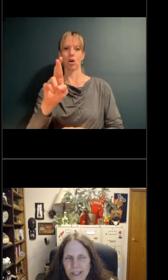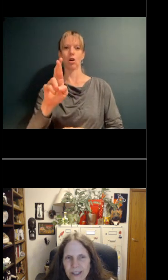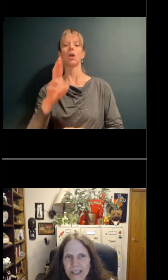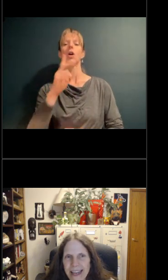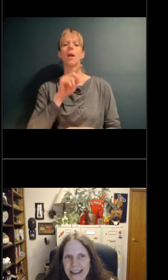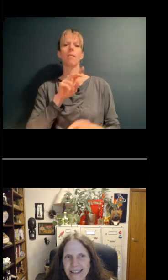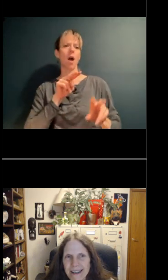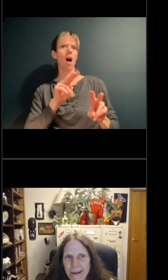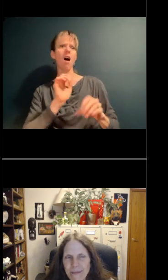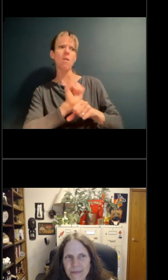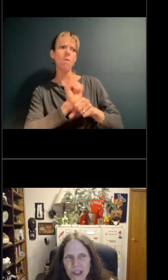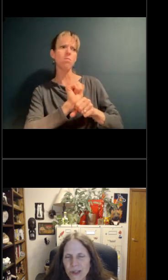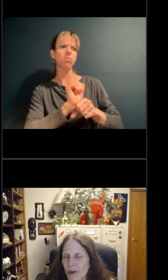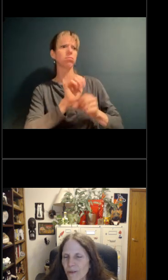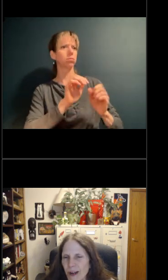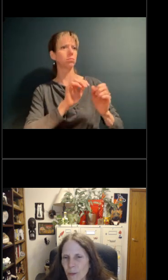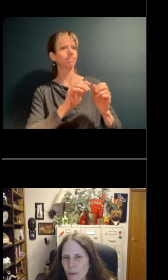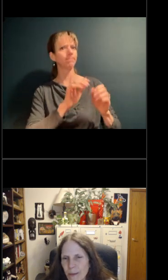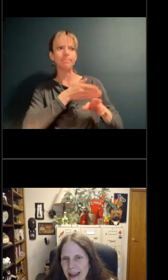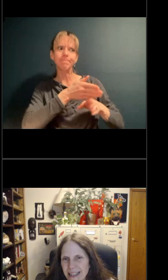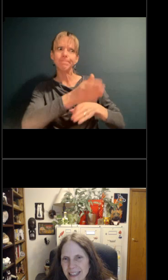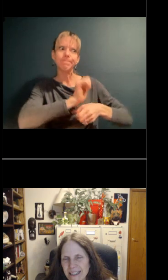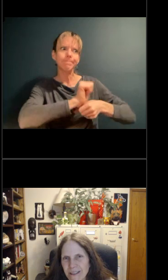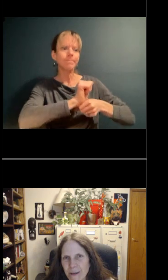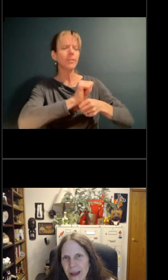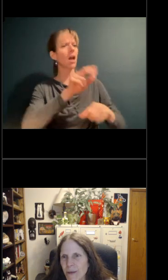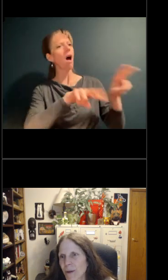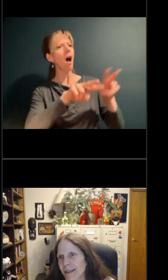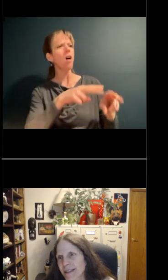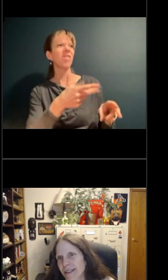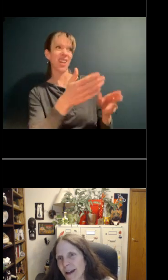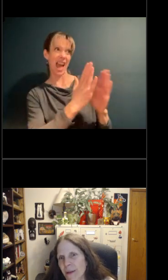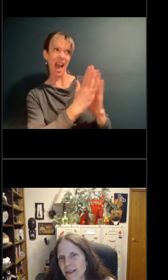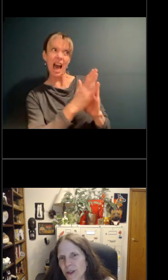for years, and just sort of on a whim asked if he might be willing to come